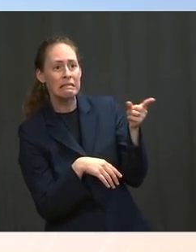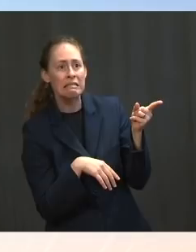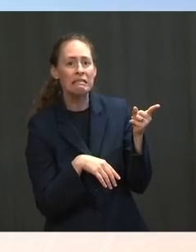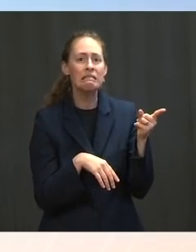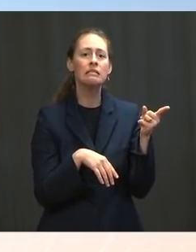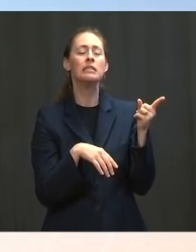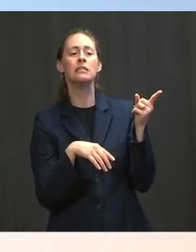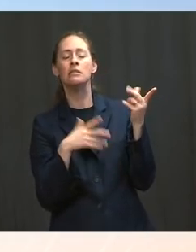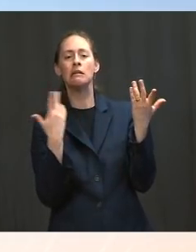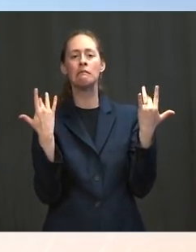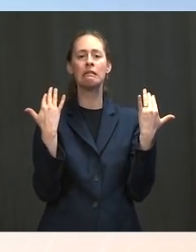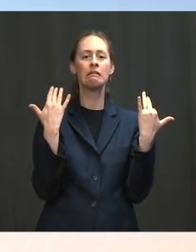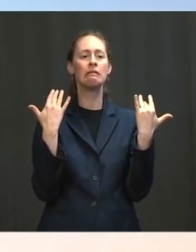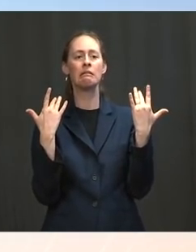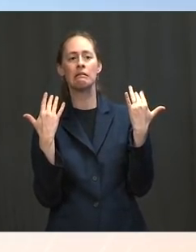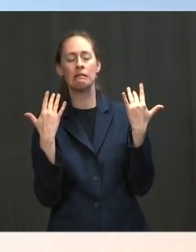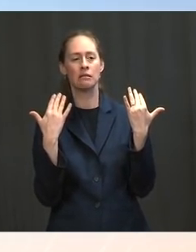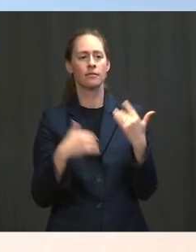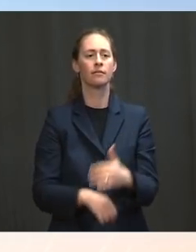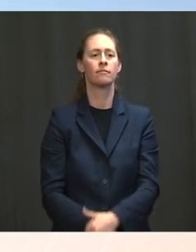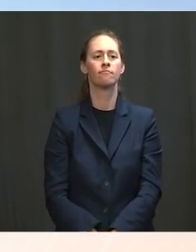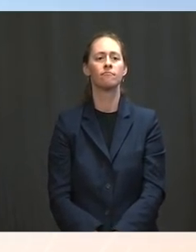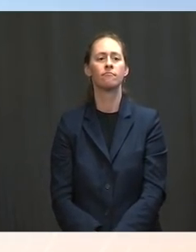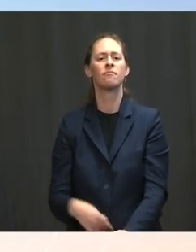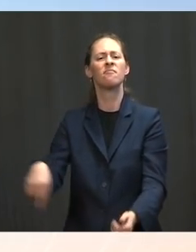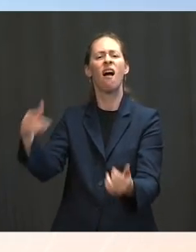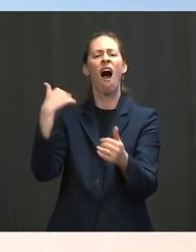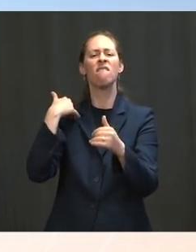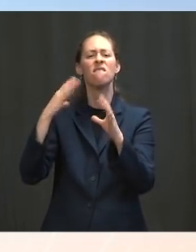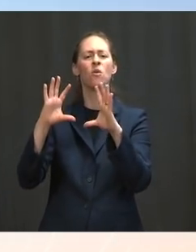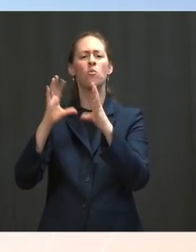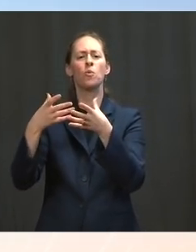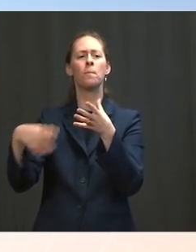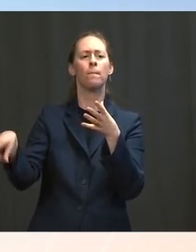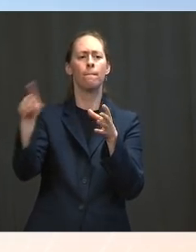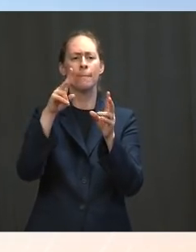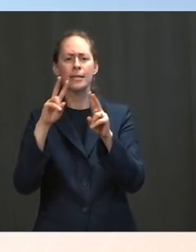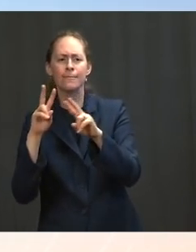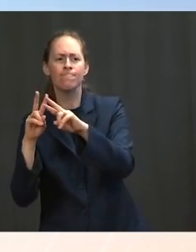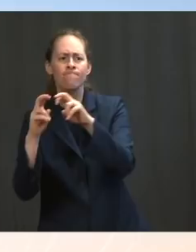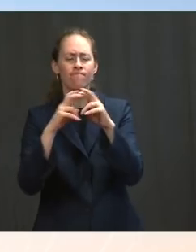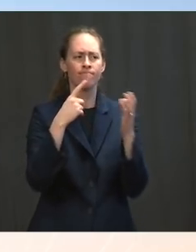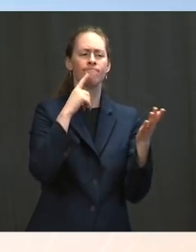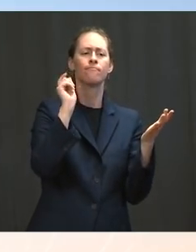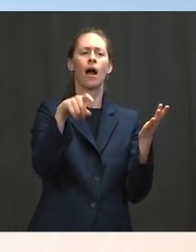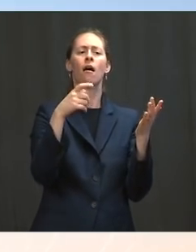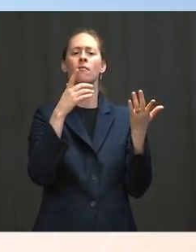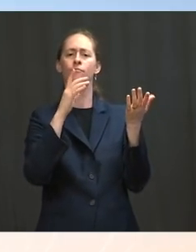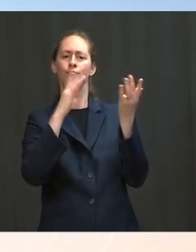But these working groups are meant to have an open line of transparent communication with these countries about what steps need to be taken.